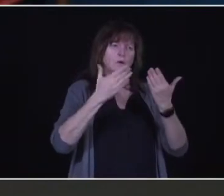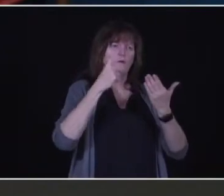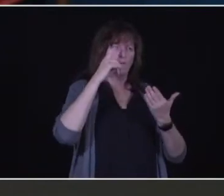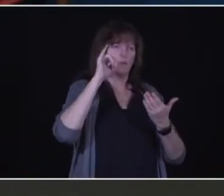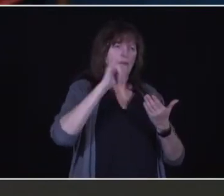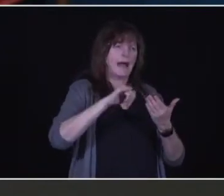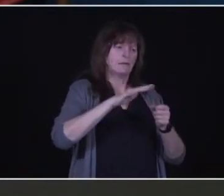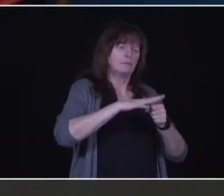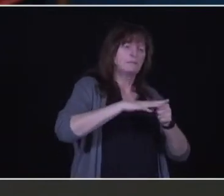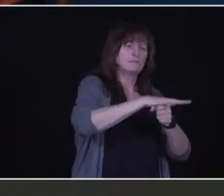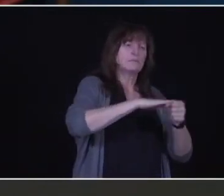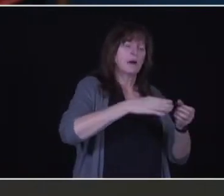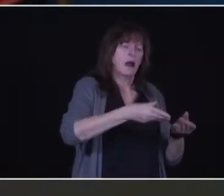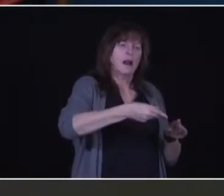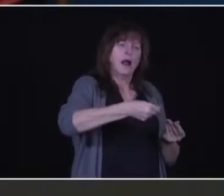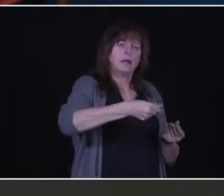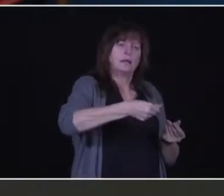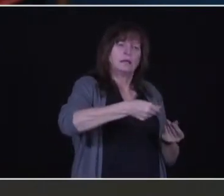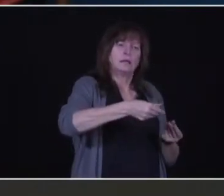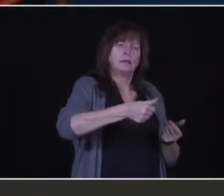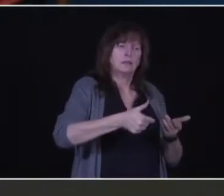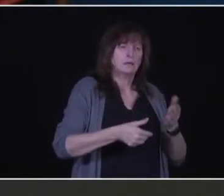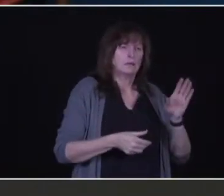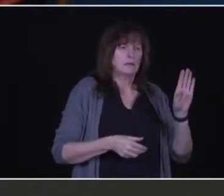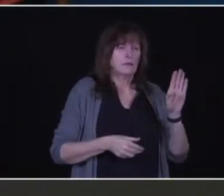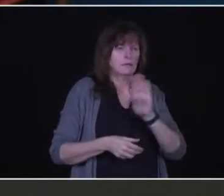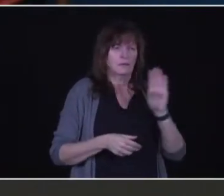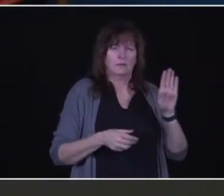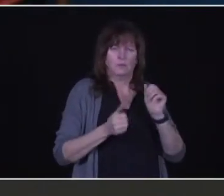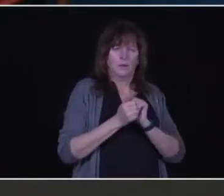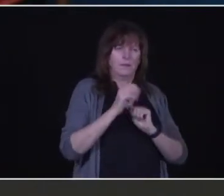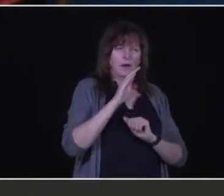Good question, Mike, those are provincial health lands.